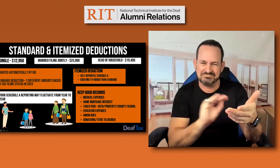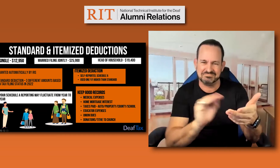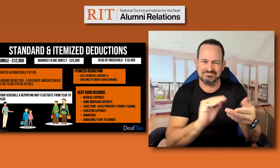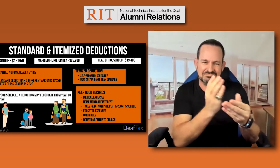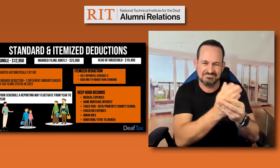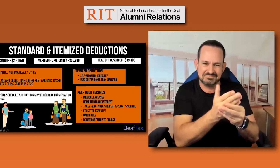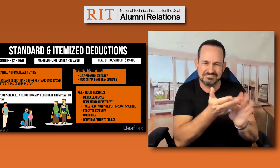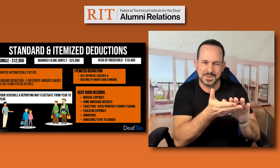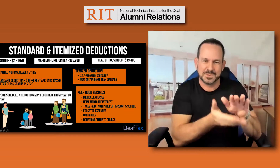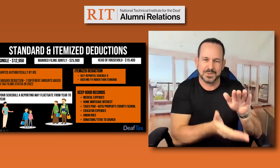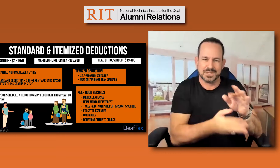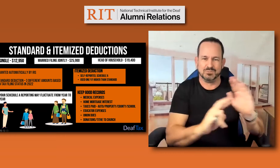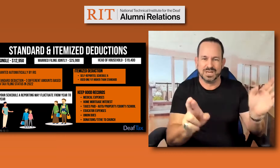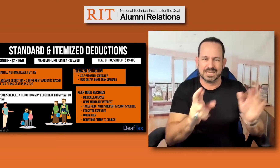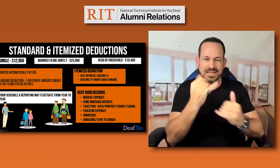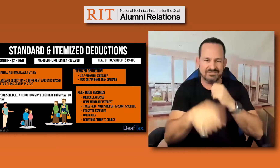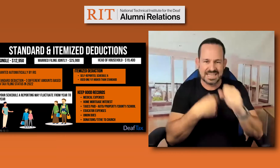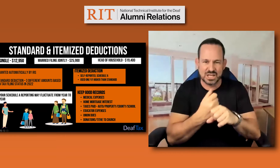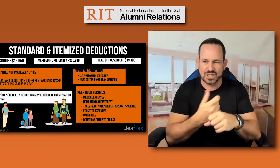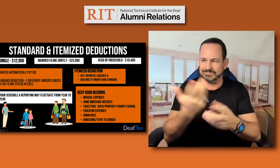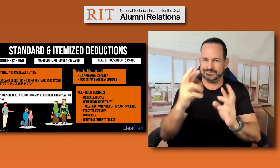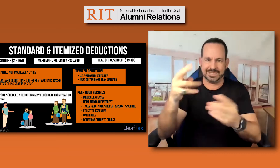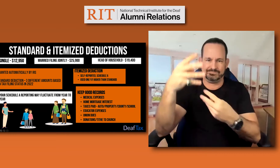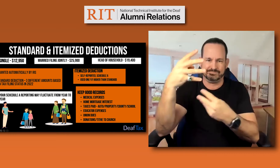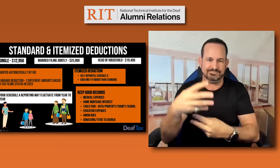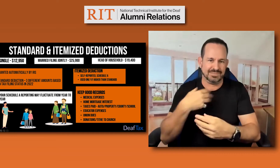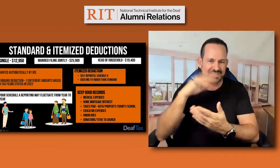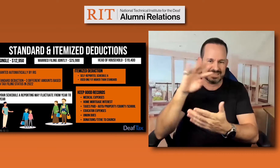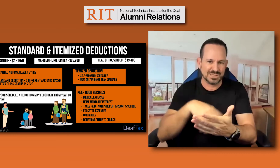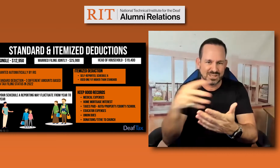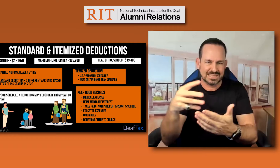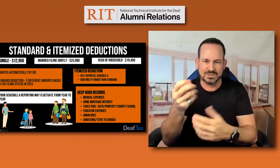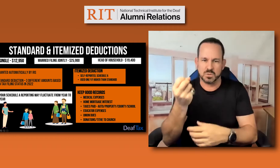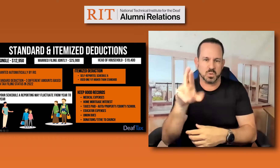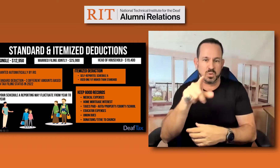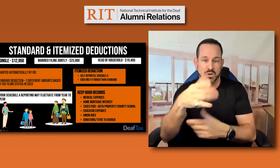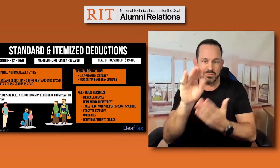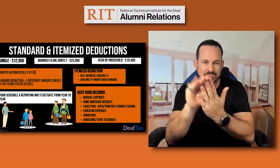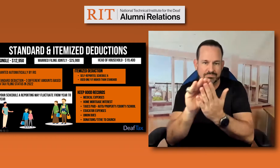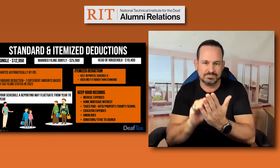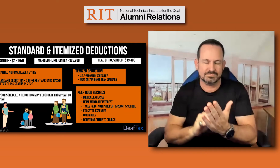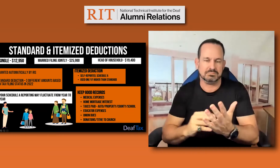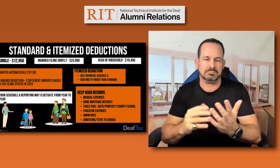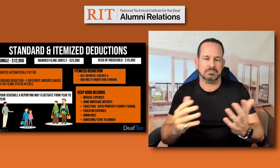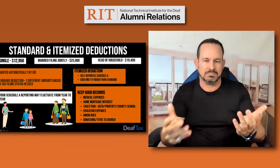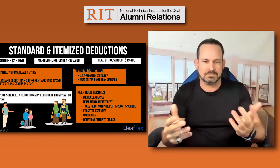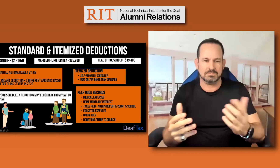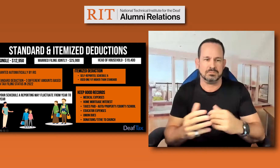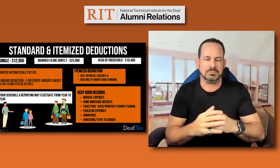If you start getting in the habit now and you start entering things into that file